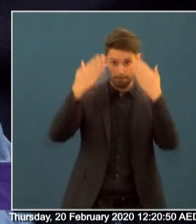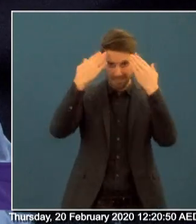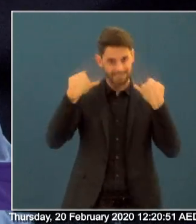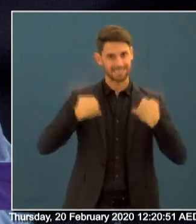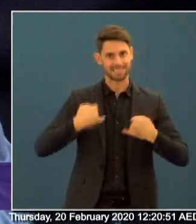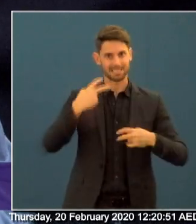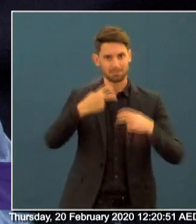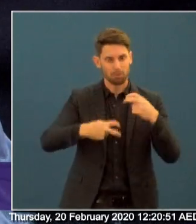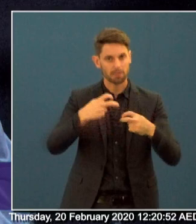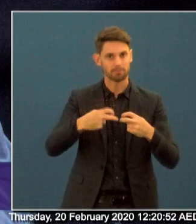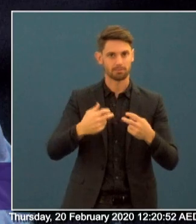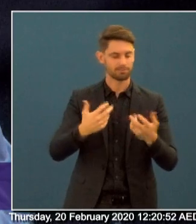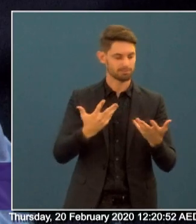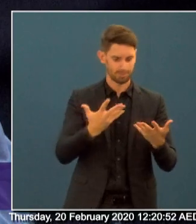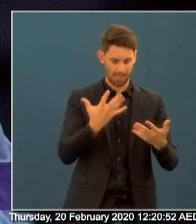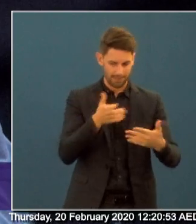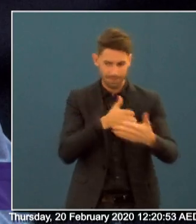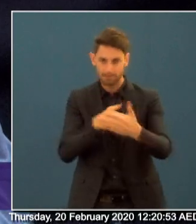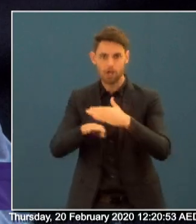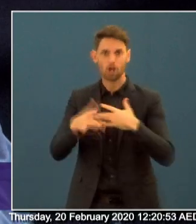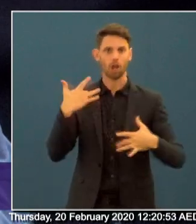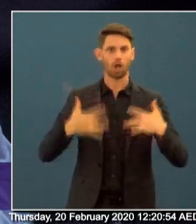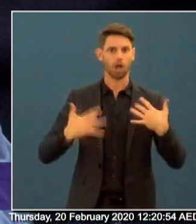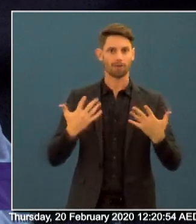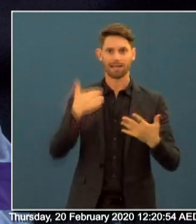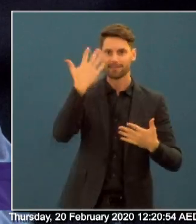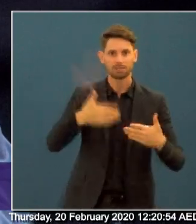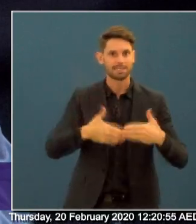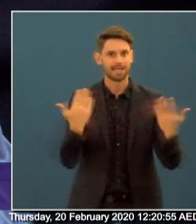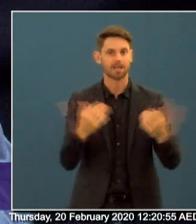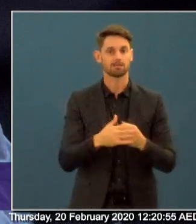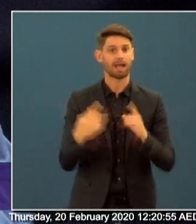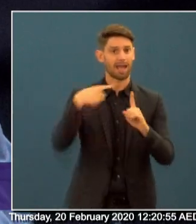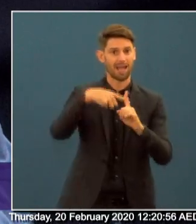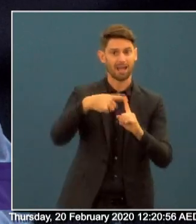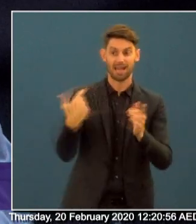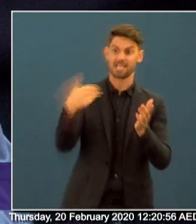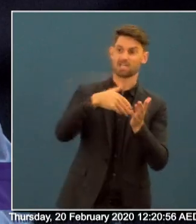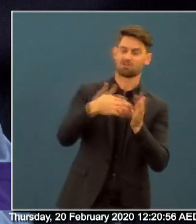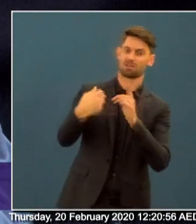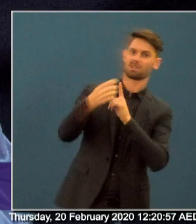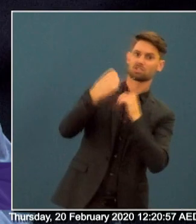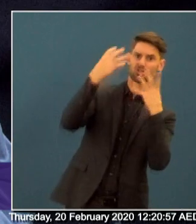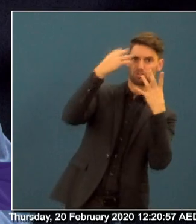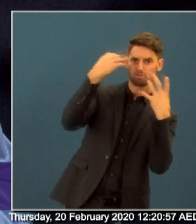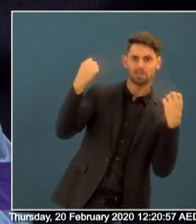with adaptive functioning and those contextual stressors we talked about, such as poverty and contact with the criminal justice system,